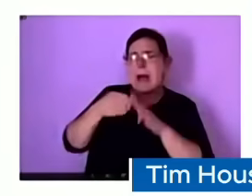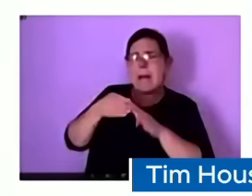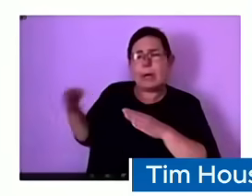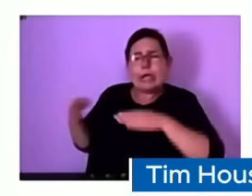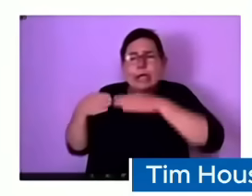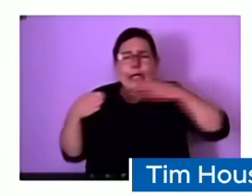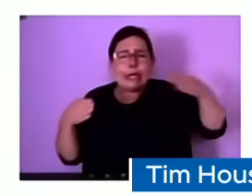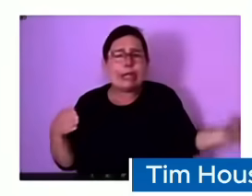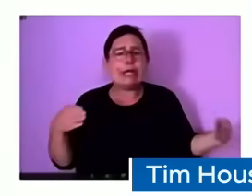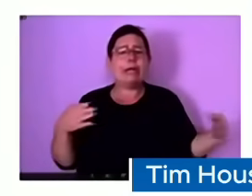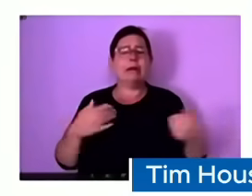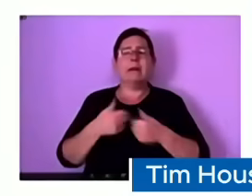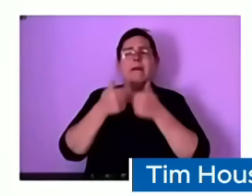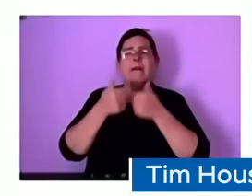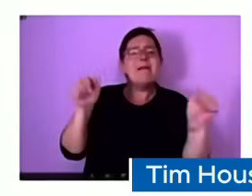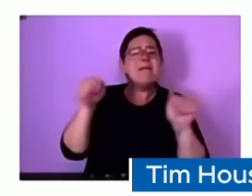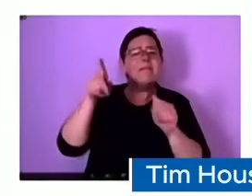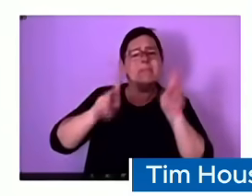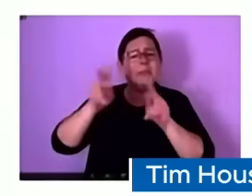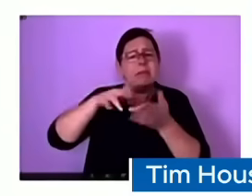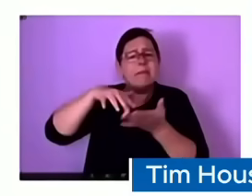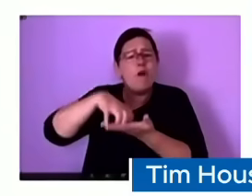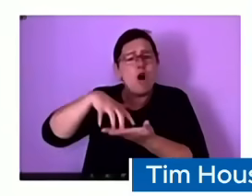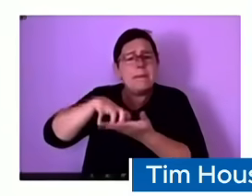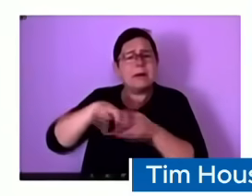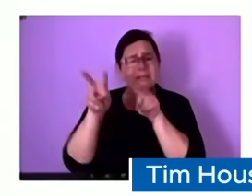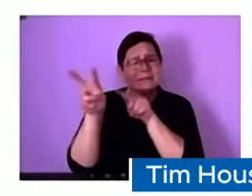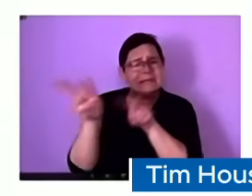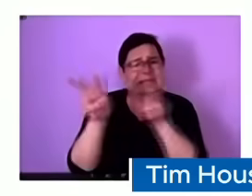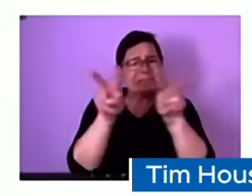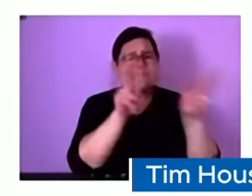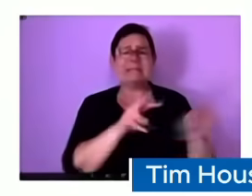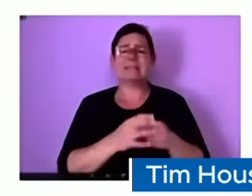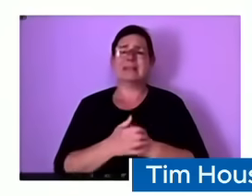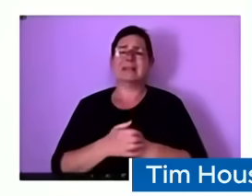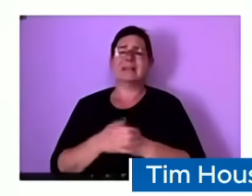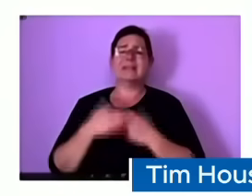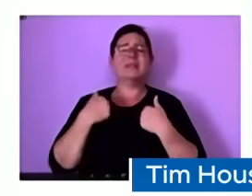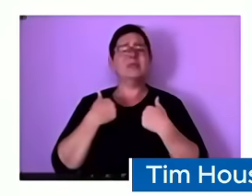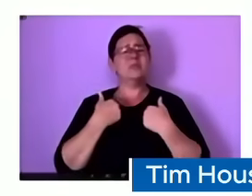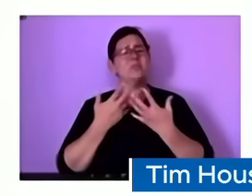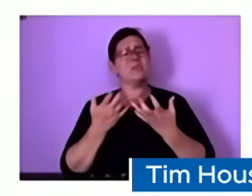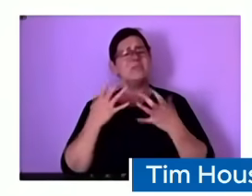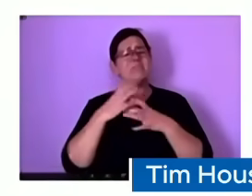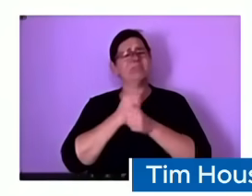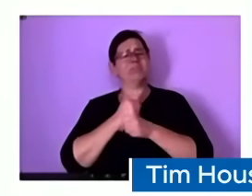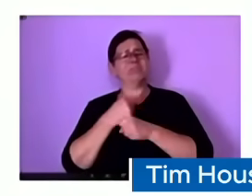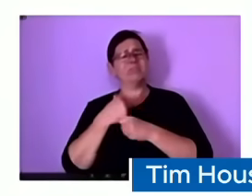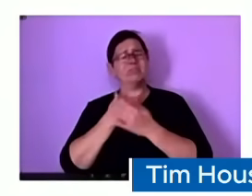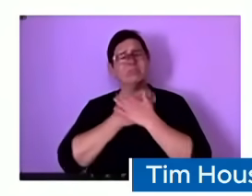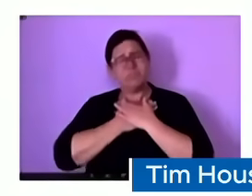EXTENDING MY PRAYERS FOR THE SAFE RETURN OF THOSE THAT ARE MISSING.